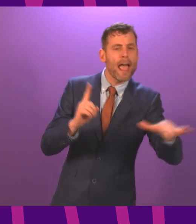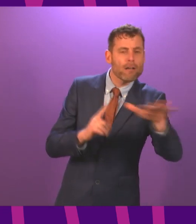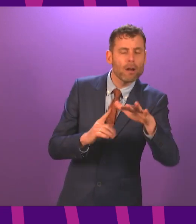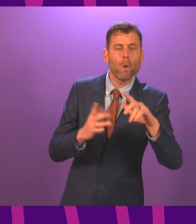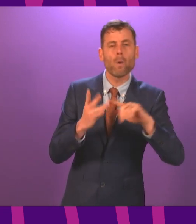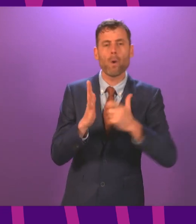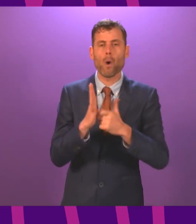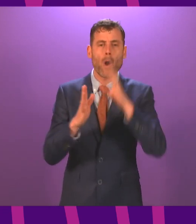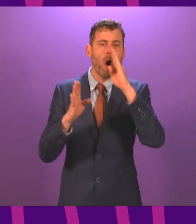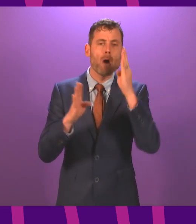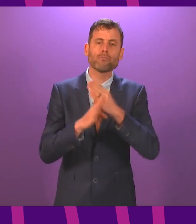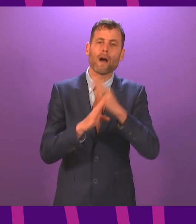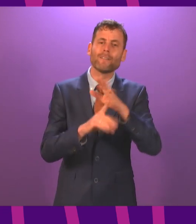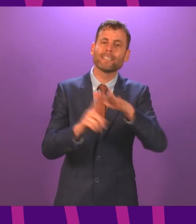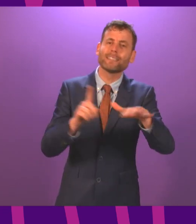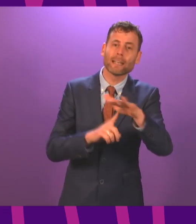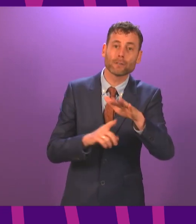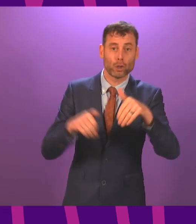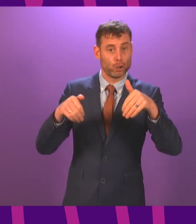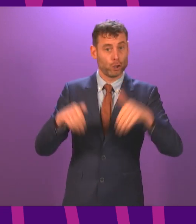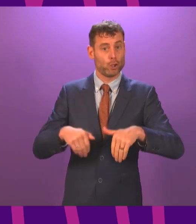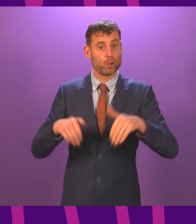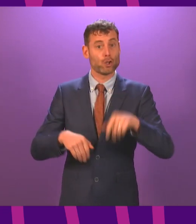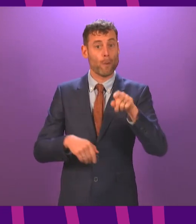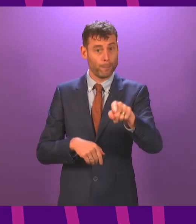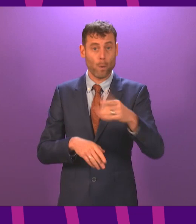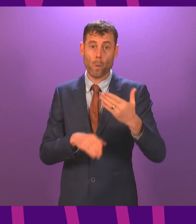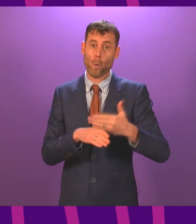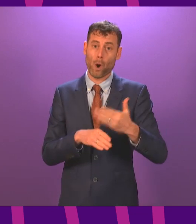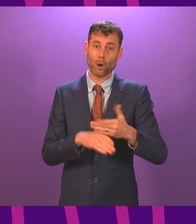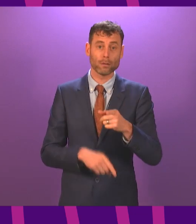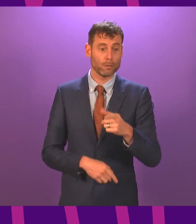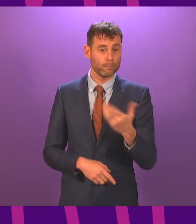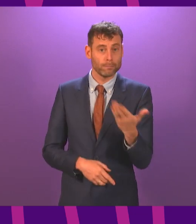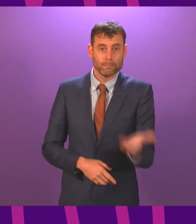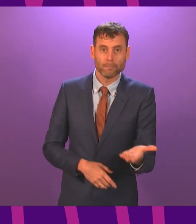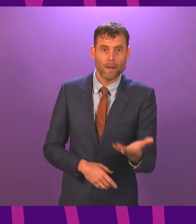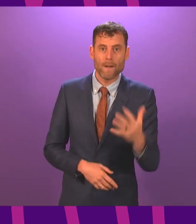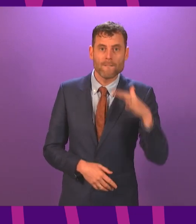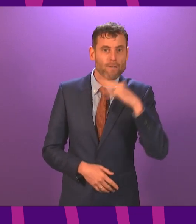those in the private sector, such as shop workers, it will be of little comfort. Although